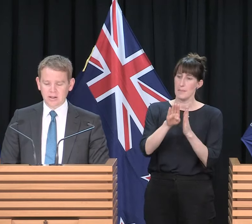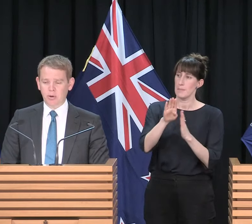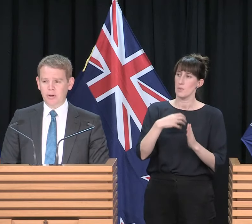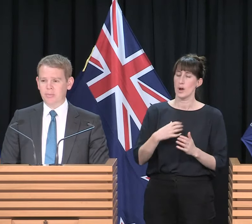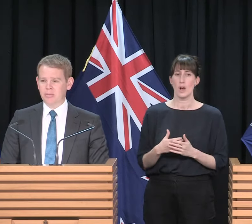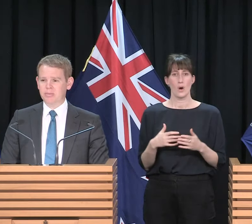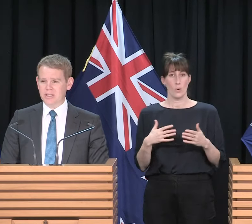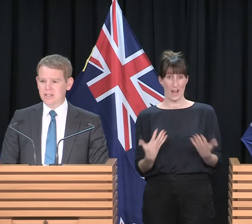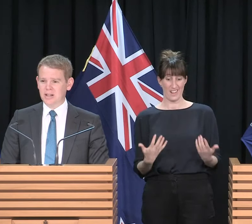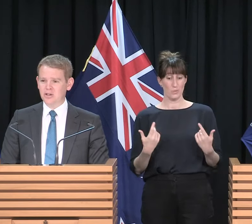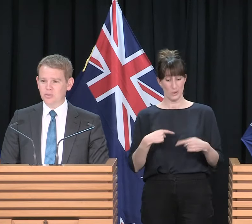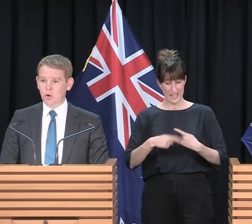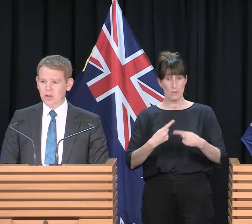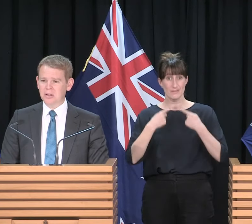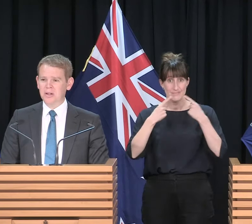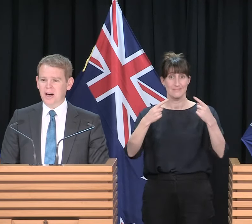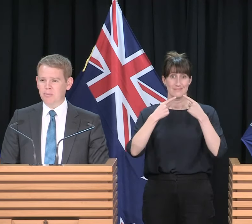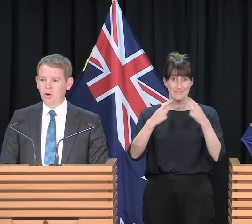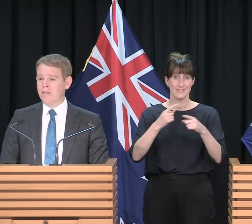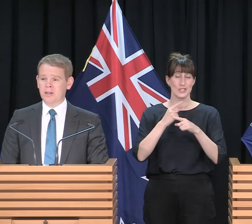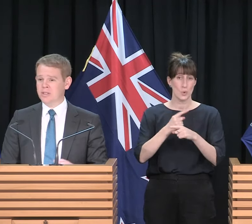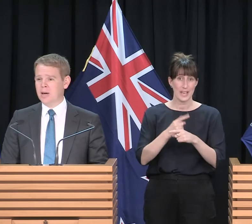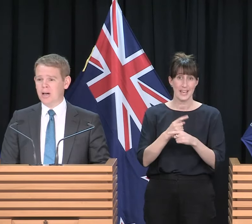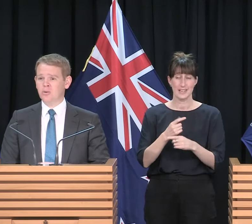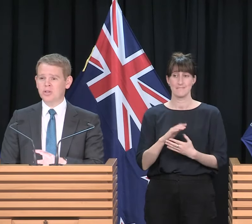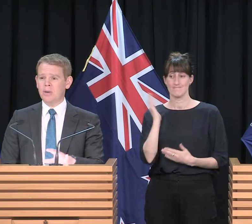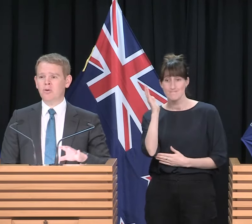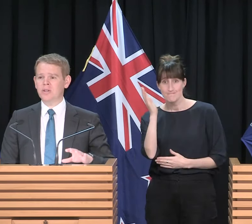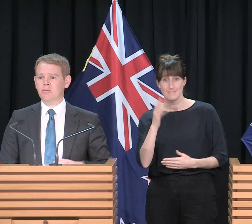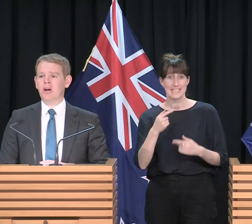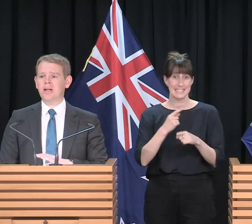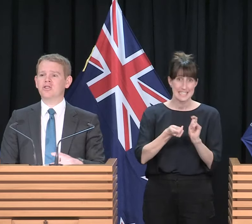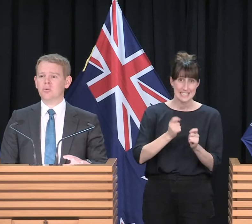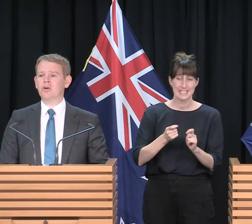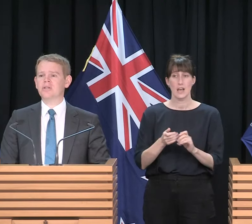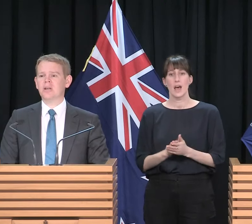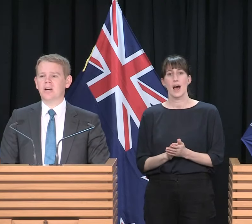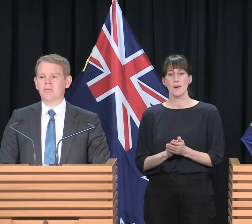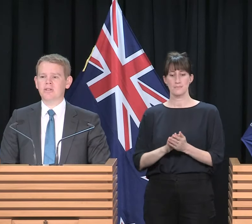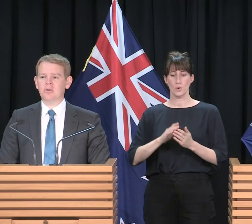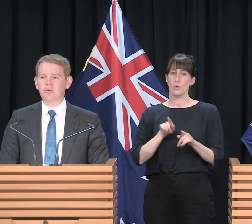would be rearing them at Level